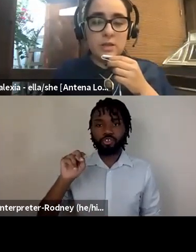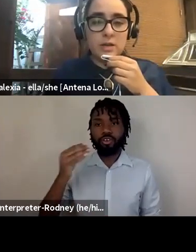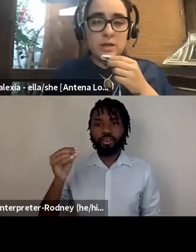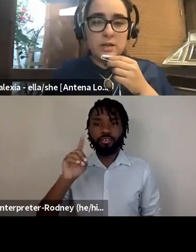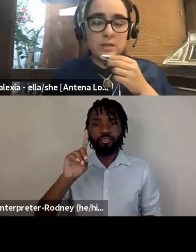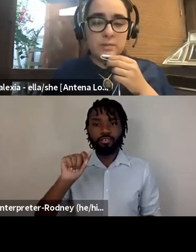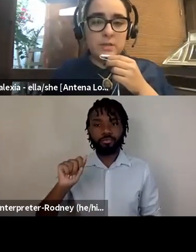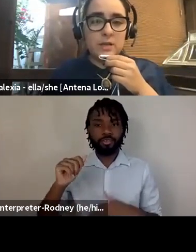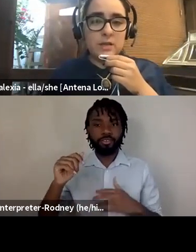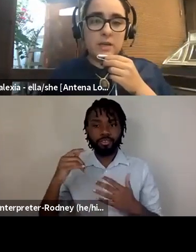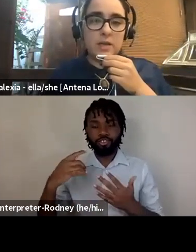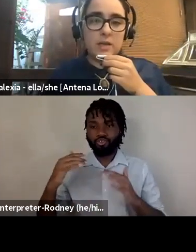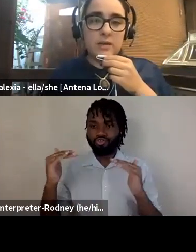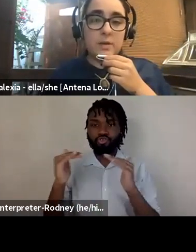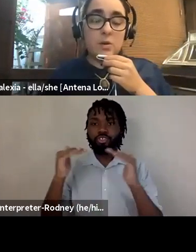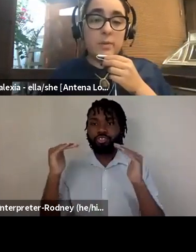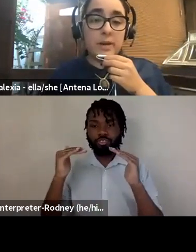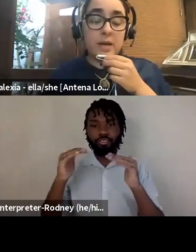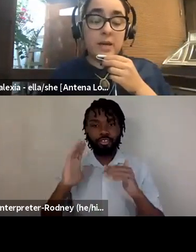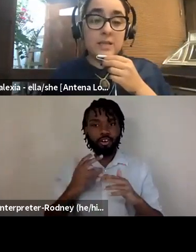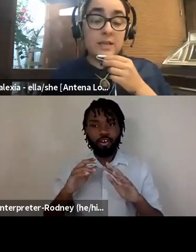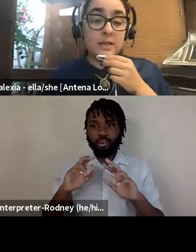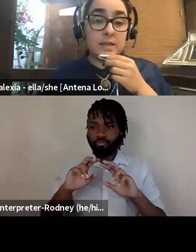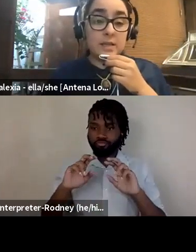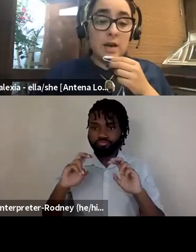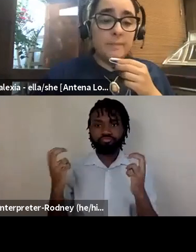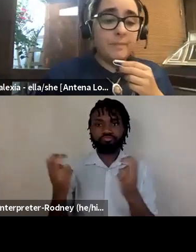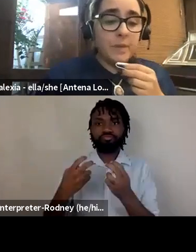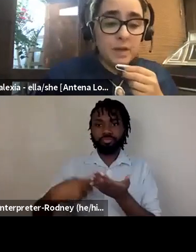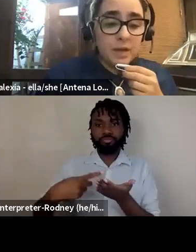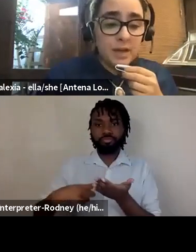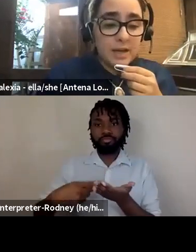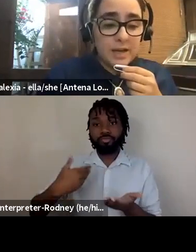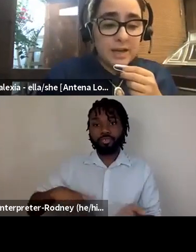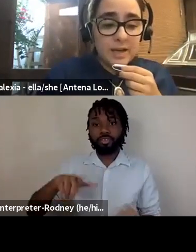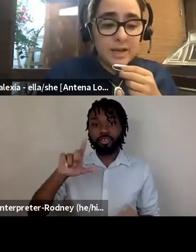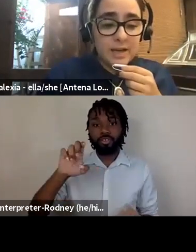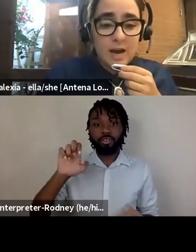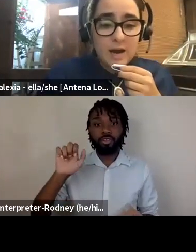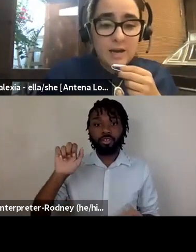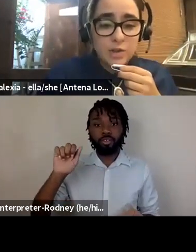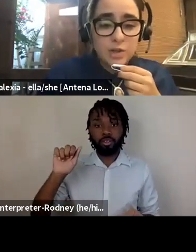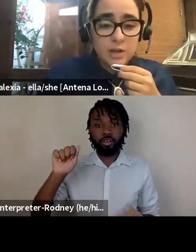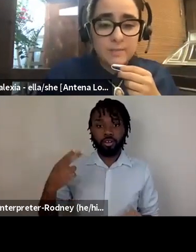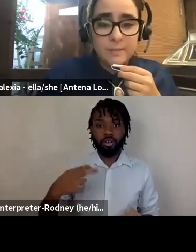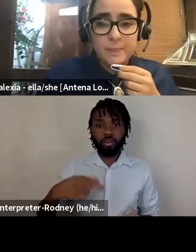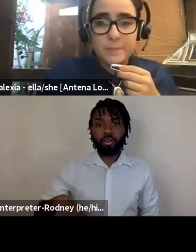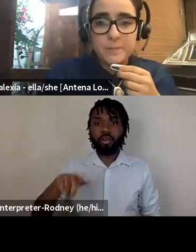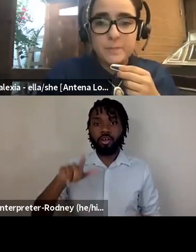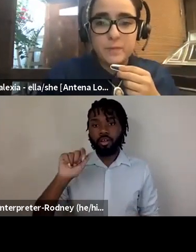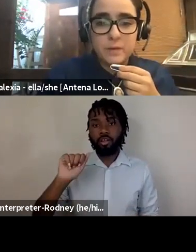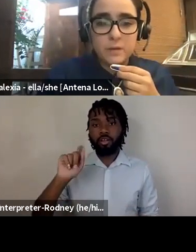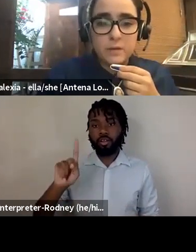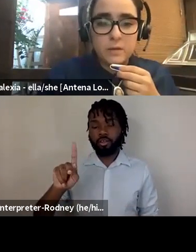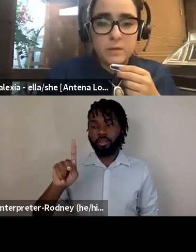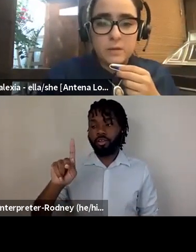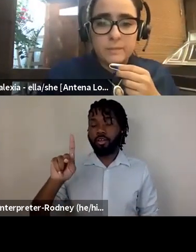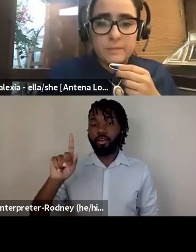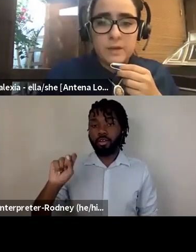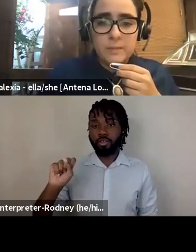My name is Leah, L-E-A-H, Lakshmi, L-A-K-S-H-M-I,